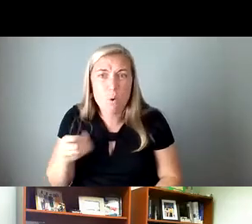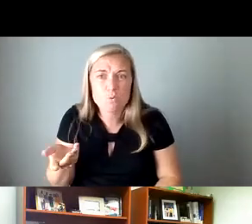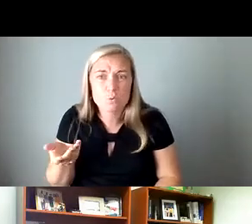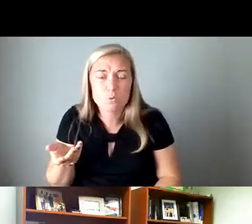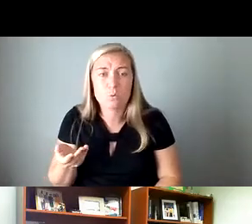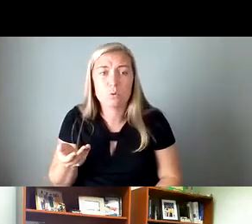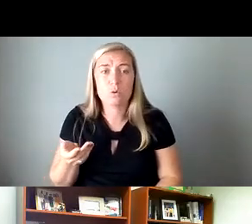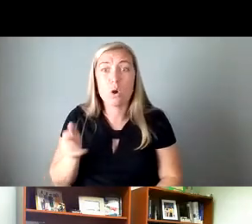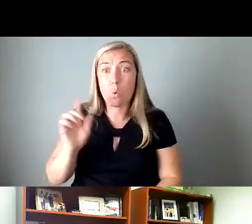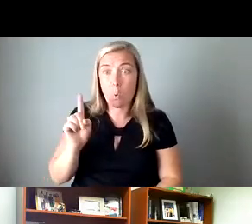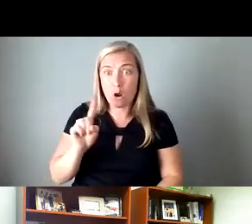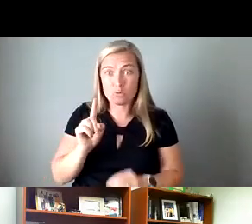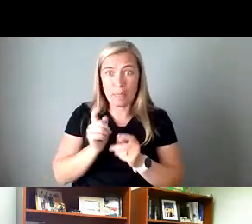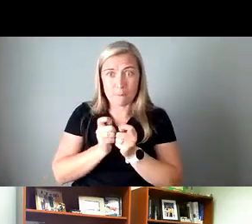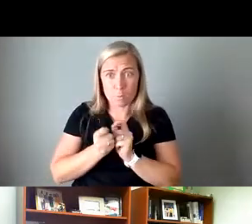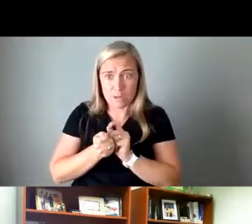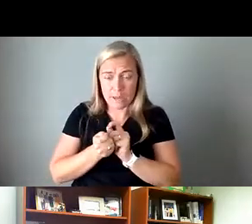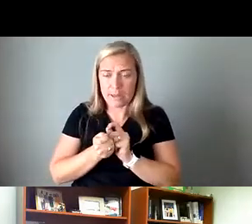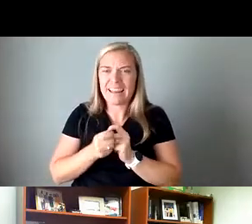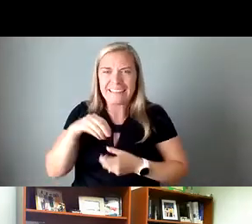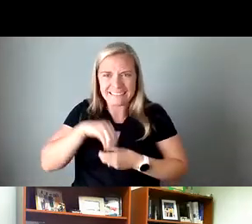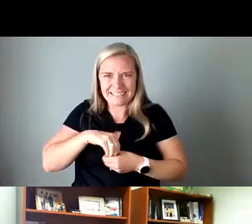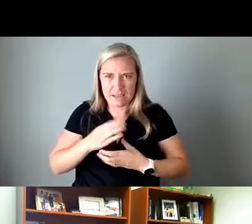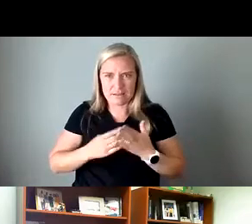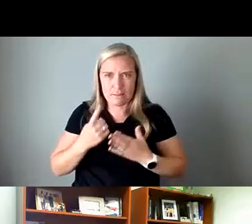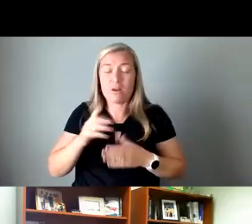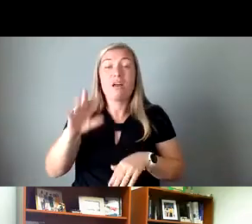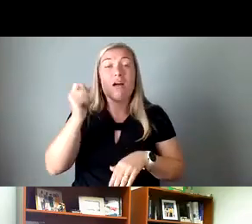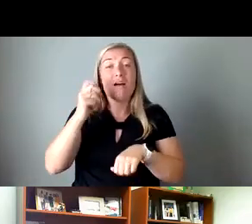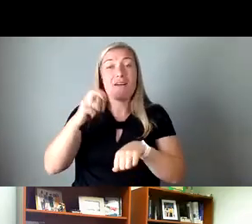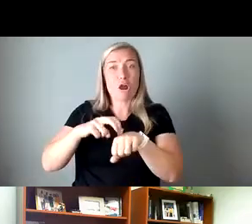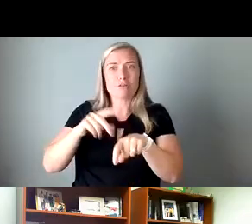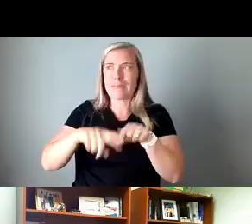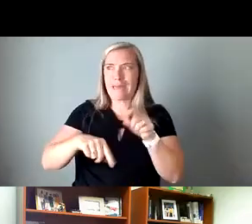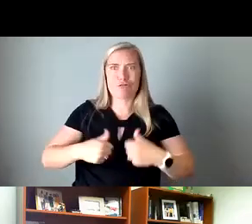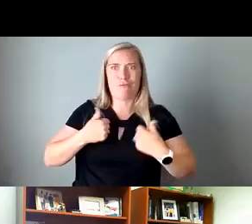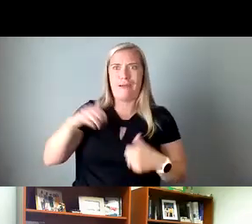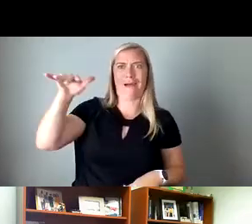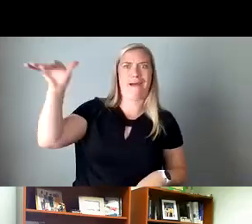infected. A virus doesn't exist outside the body for very long. So the more transmission we have